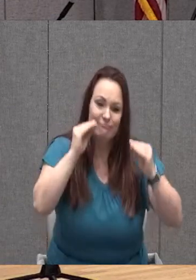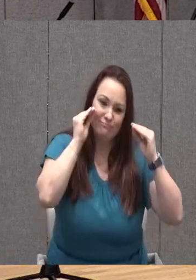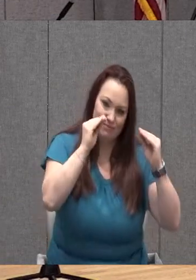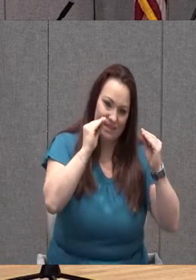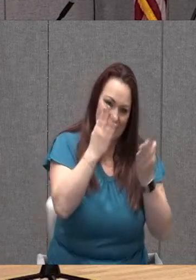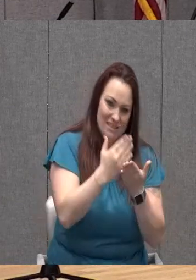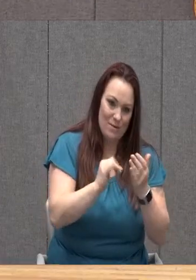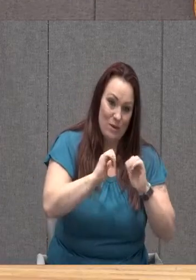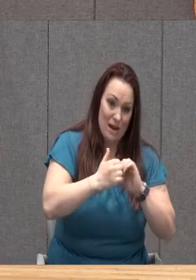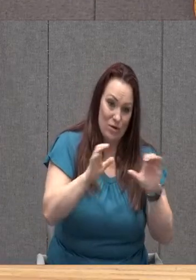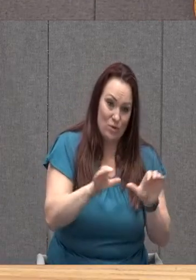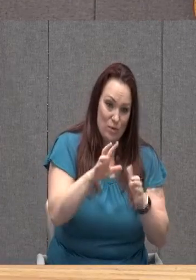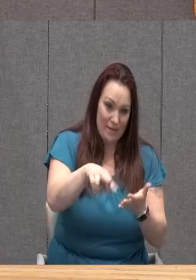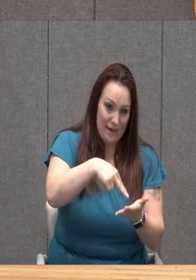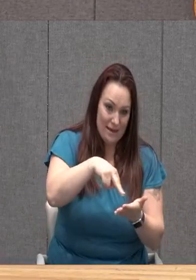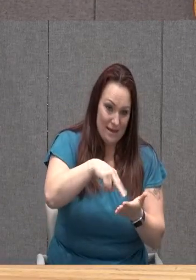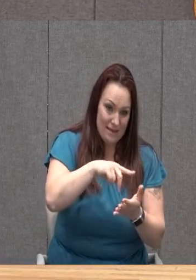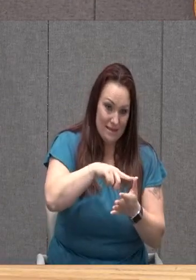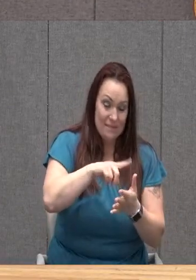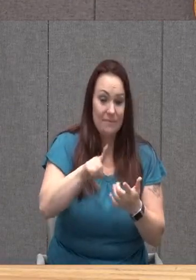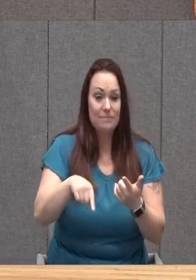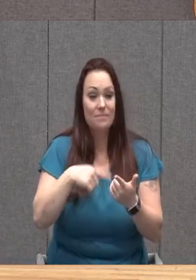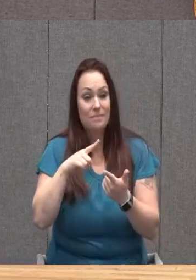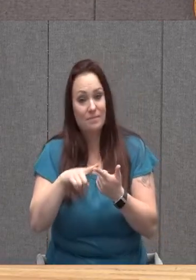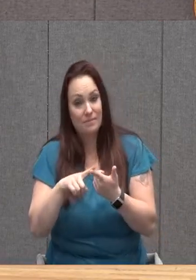(in foreign language)